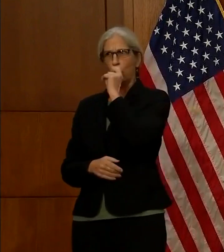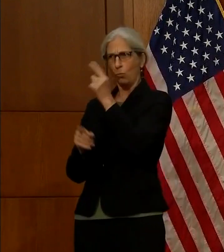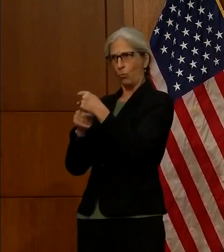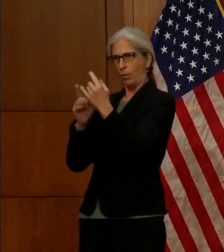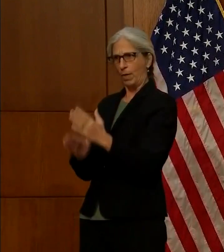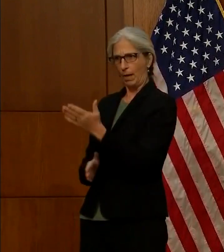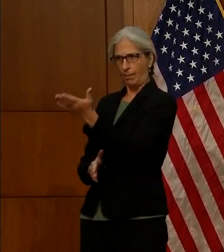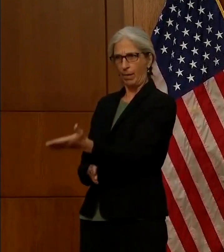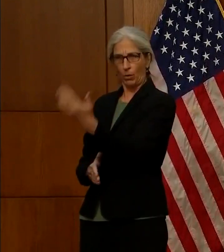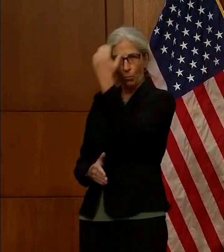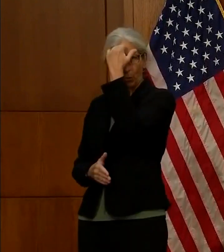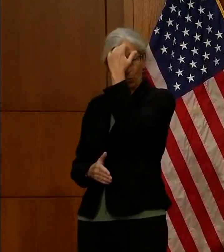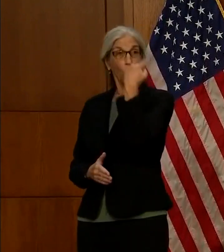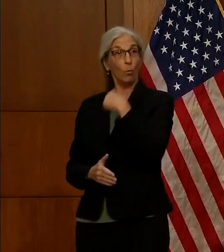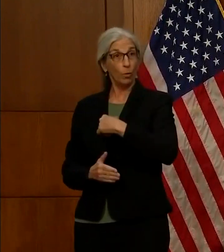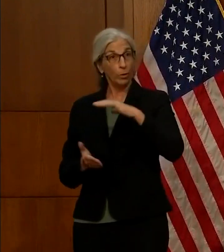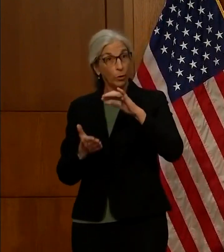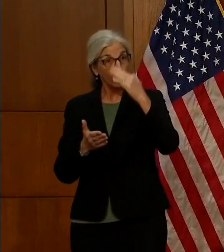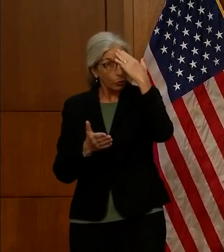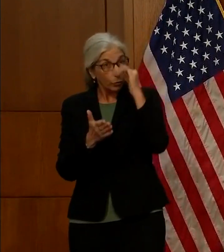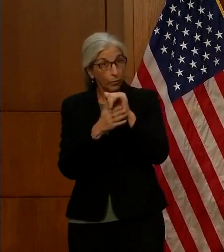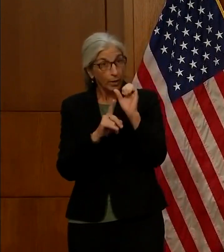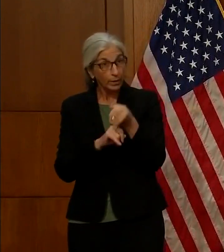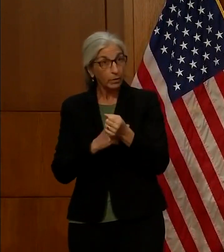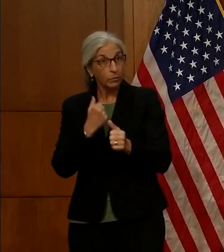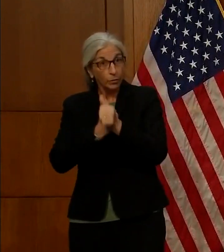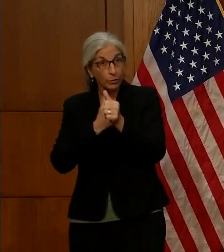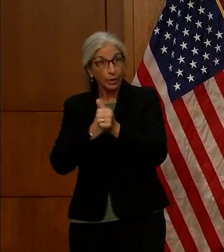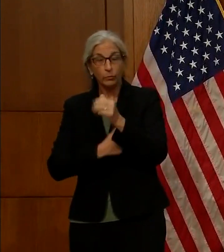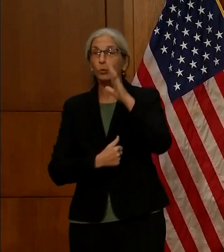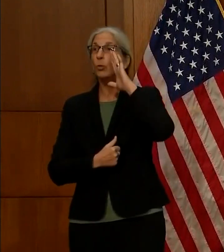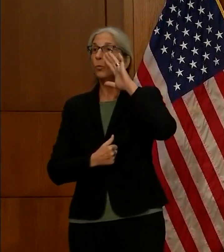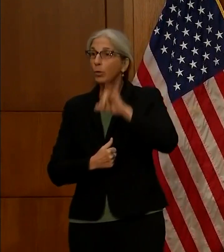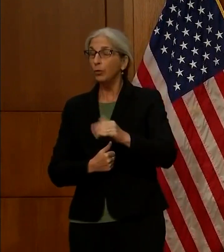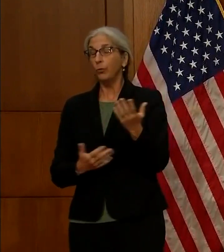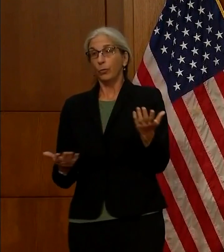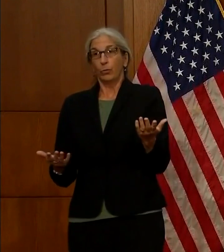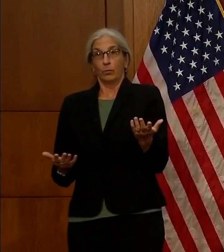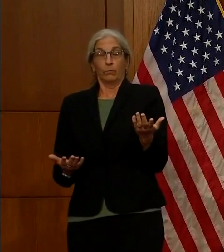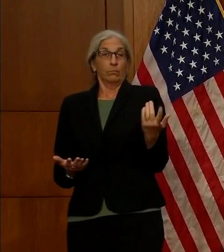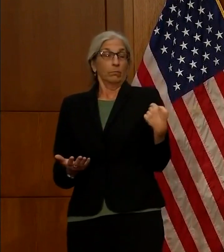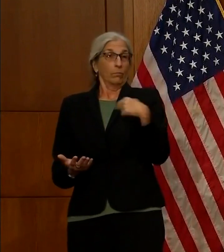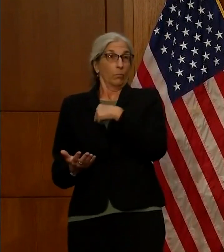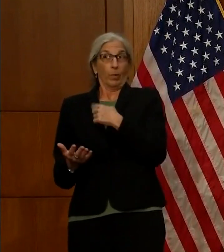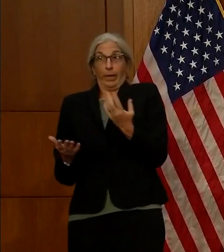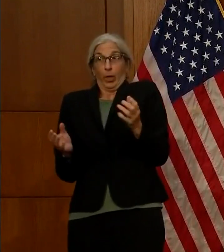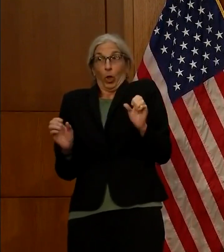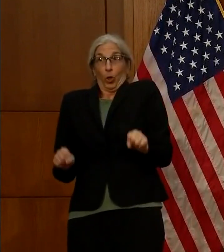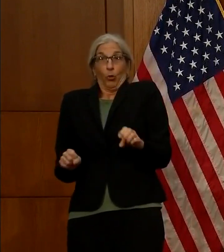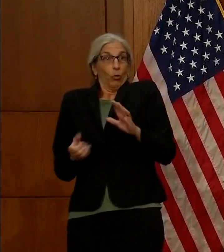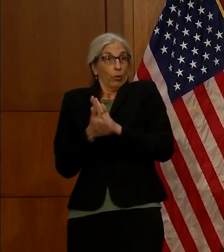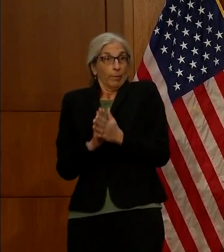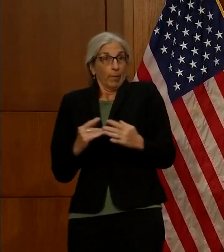WE KNEW WHO THE ENEMY WAS- WE KNEW IT WAS DANGEROUS WE KNEW